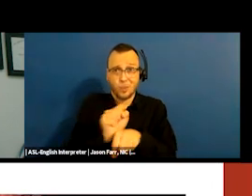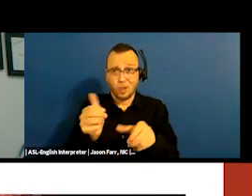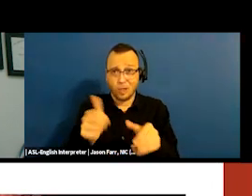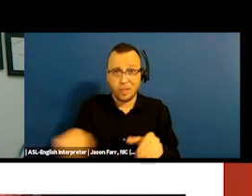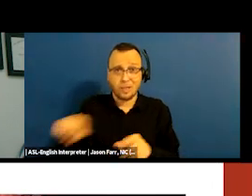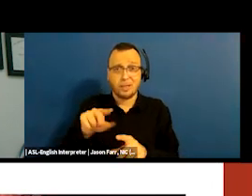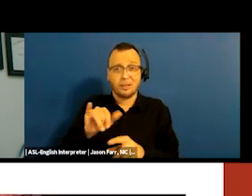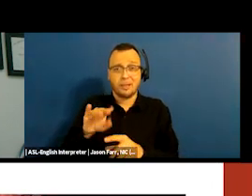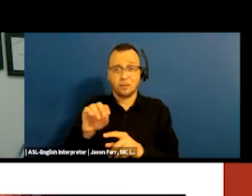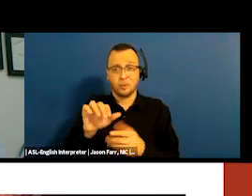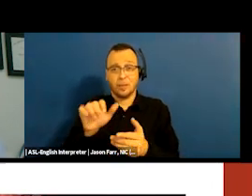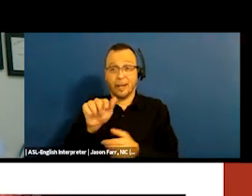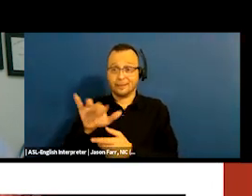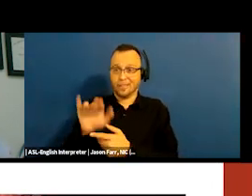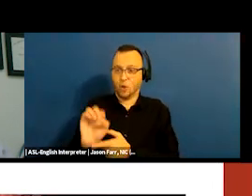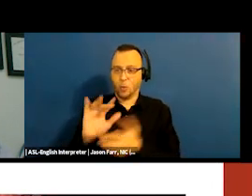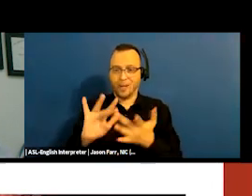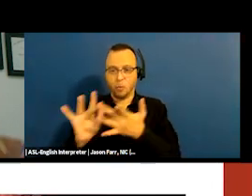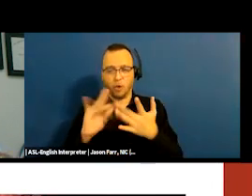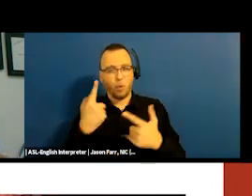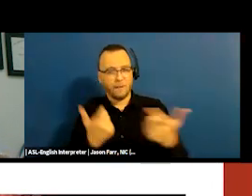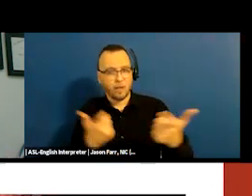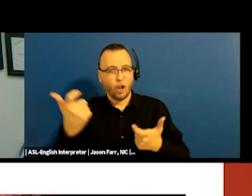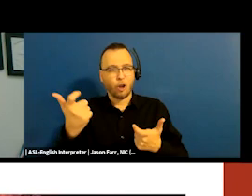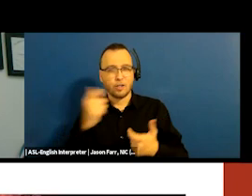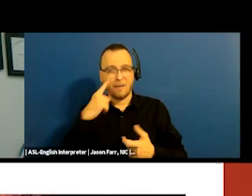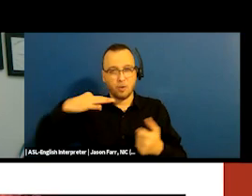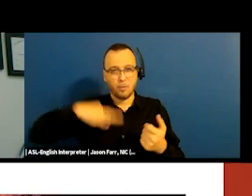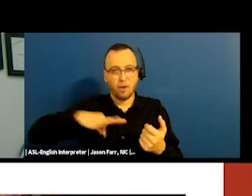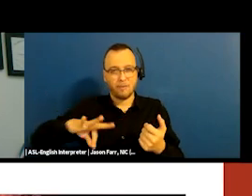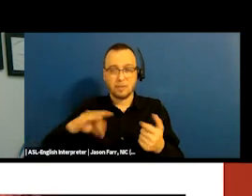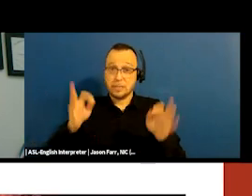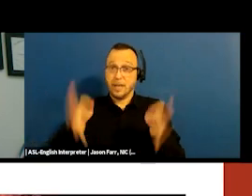it kind of prepared me for the kind of life that I eventually transitioned